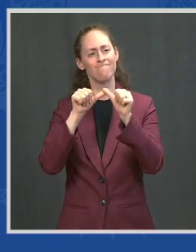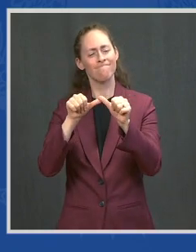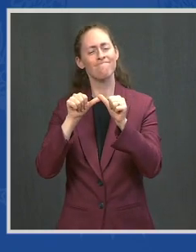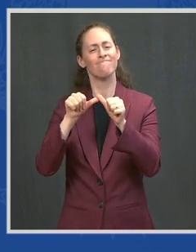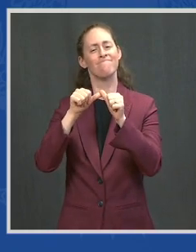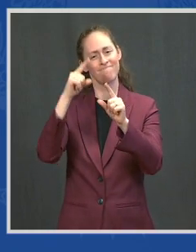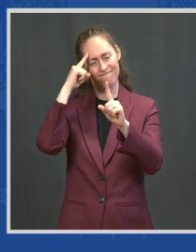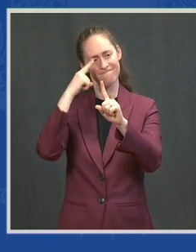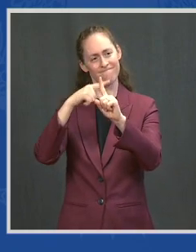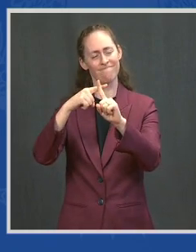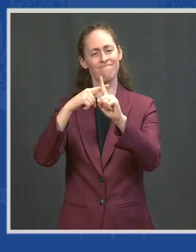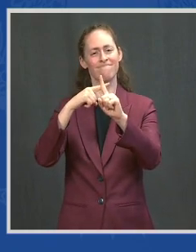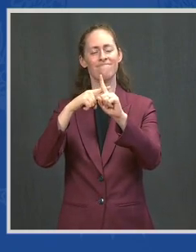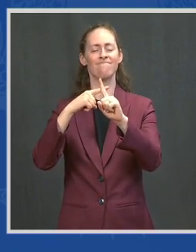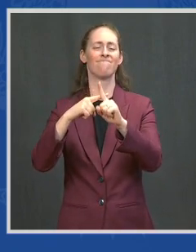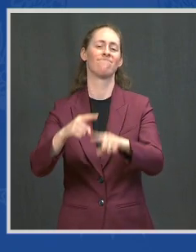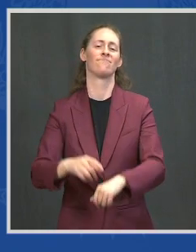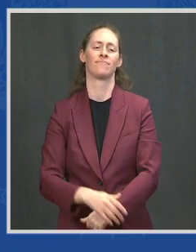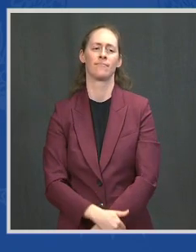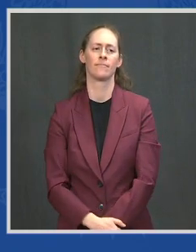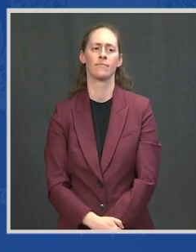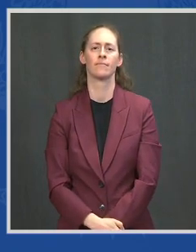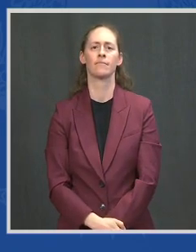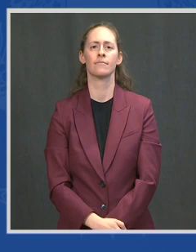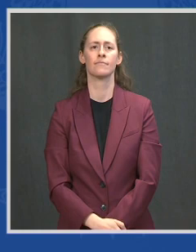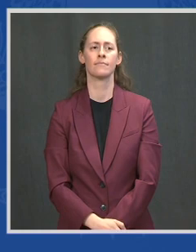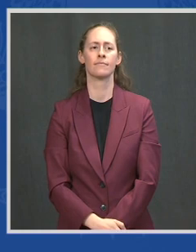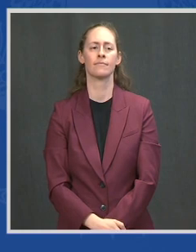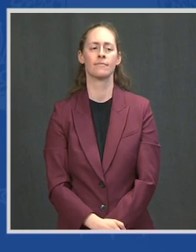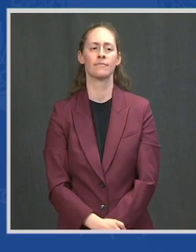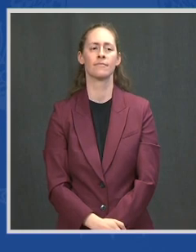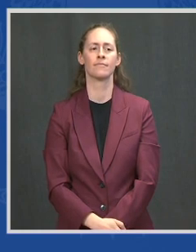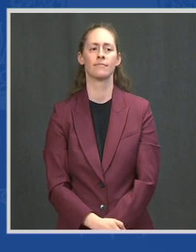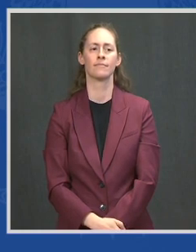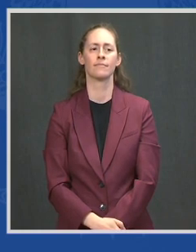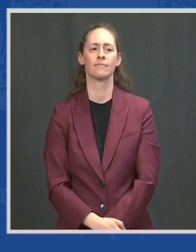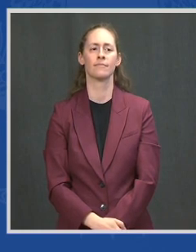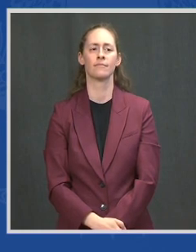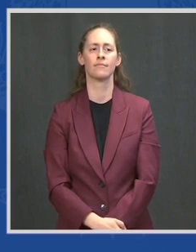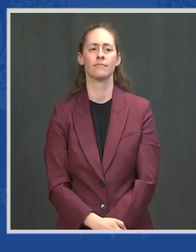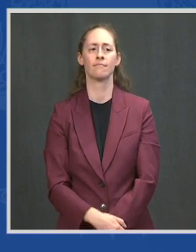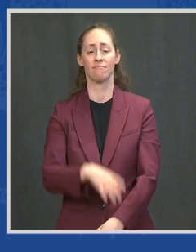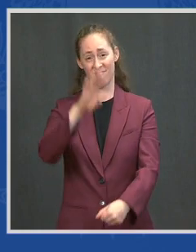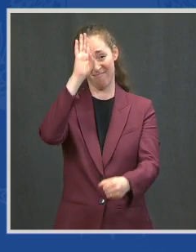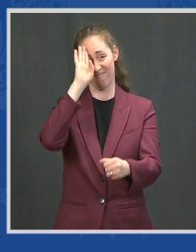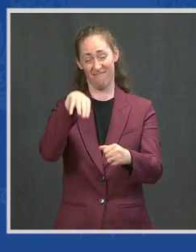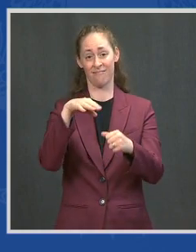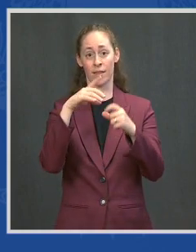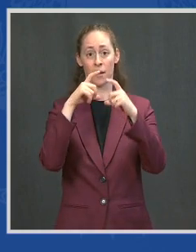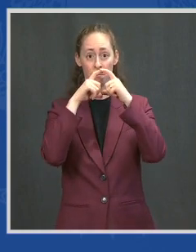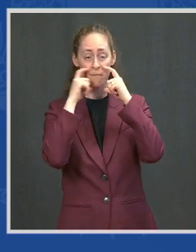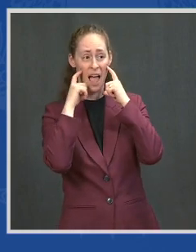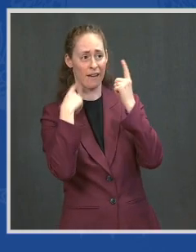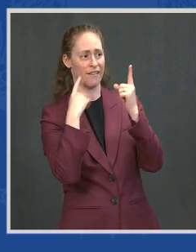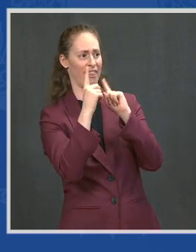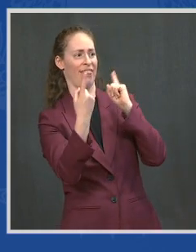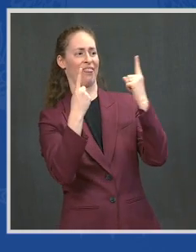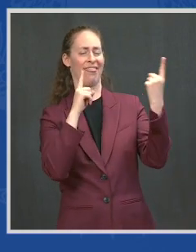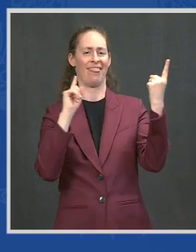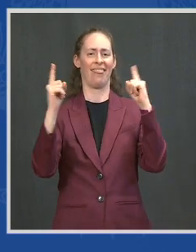Mask have needlessly divided this country. Masking, as directed, is a patriotic duty,